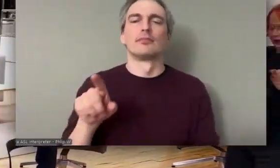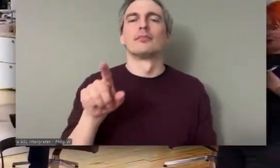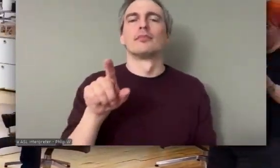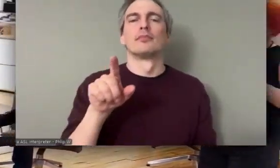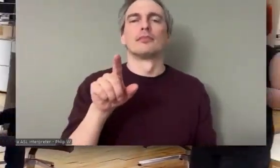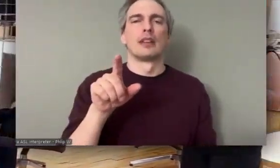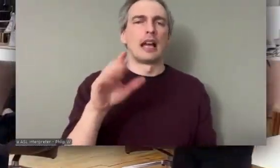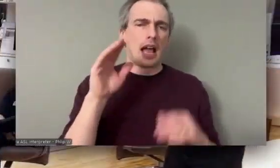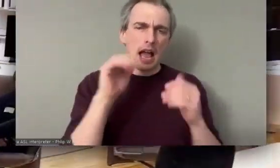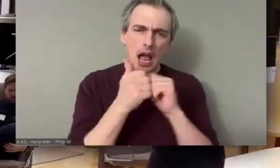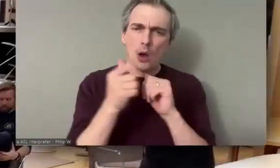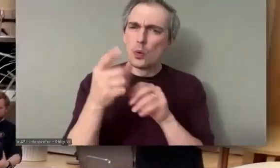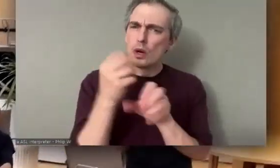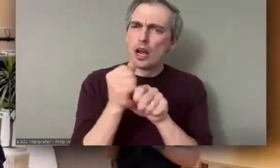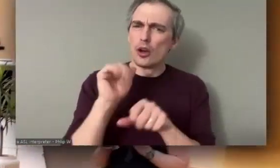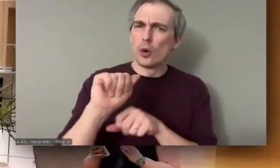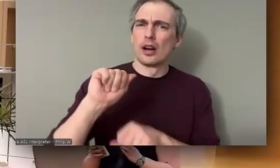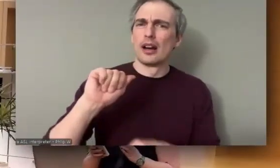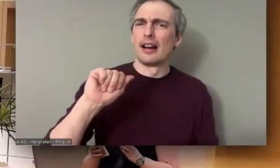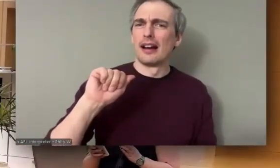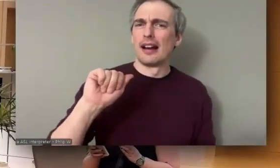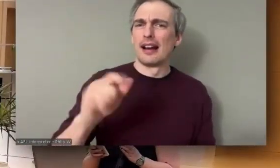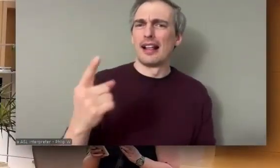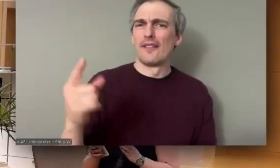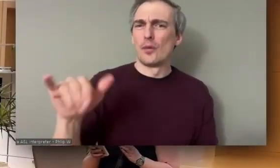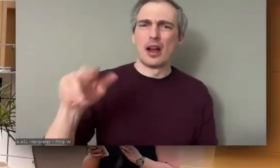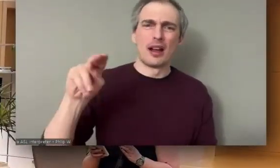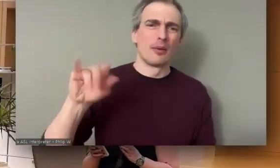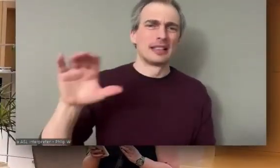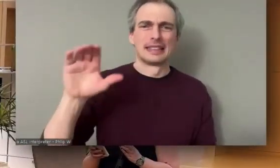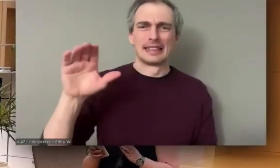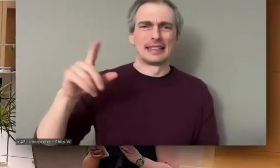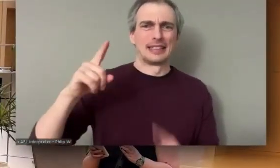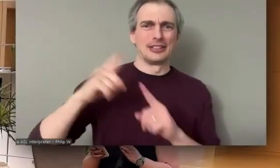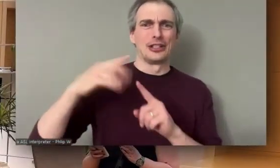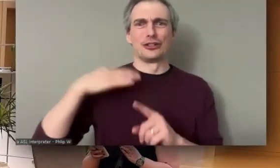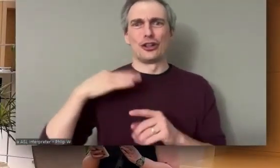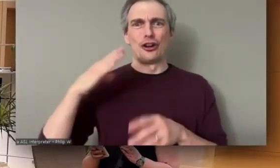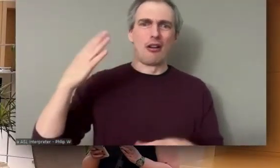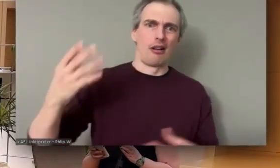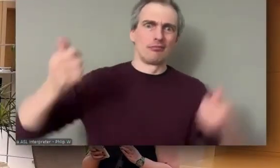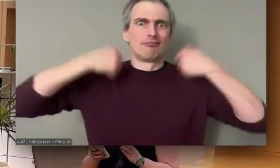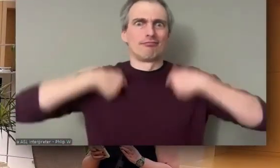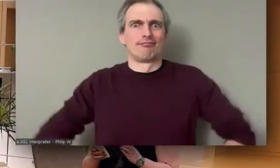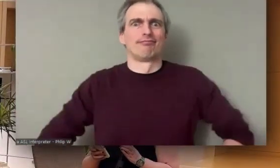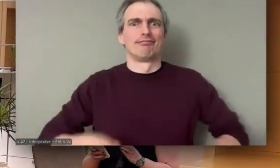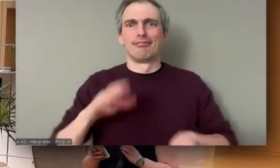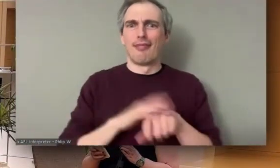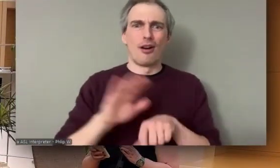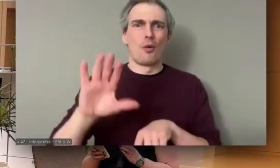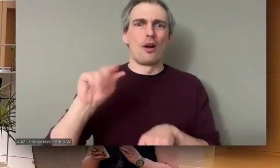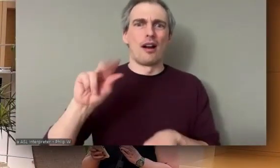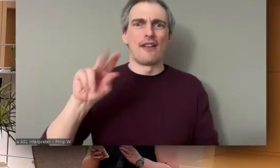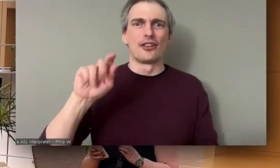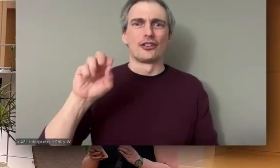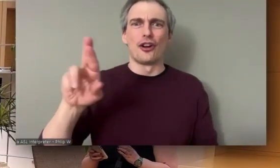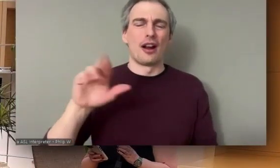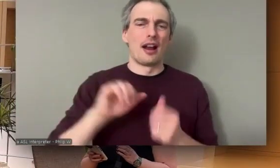a11ynyc T-shirt on your avatar? How do we customize our T-shirts? Yes.